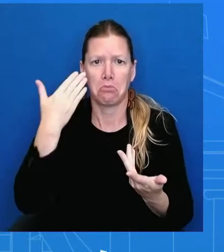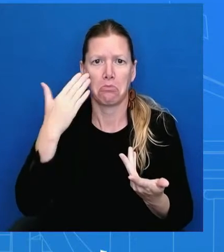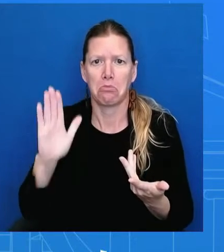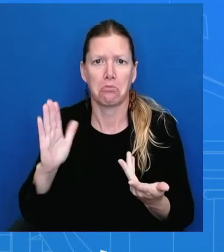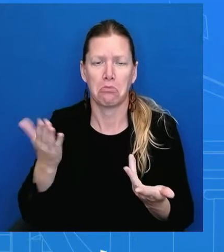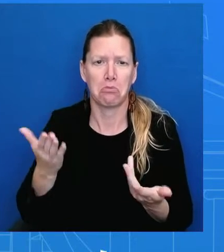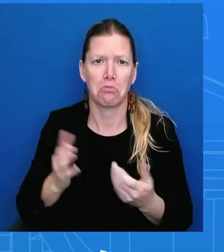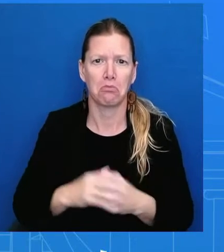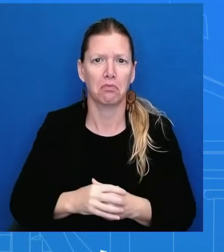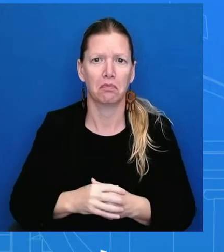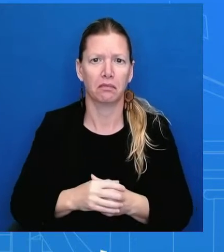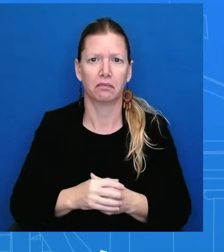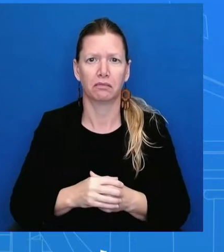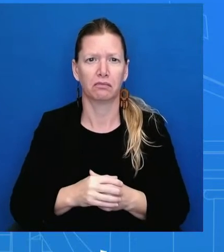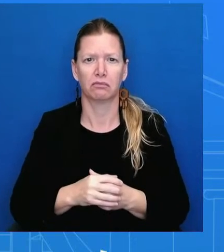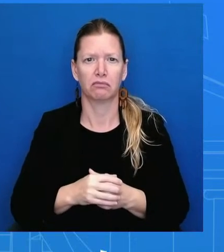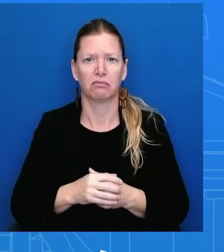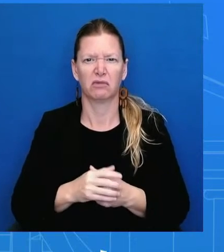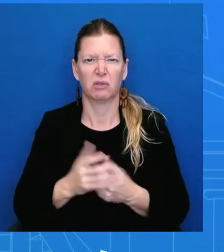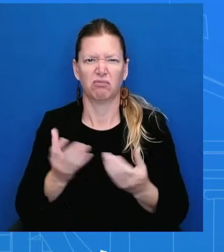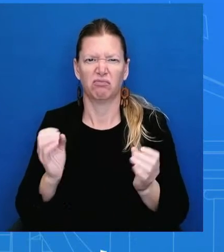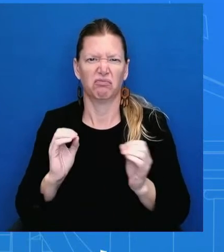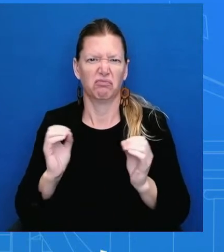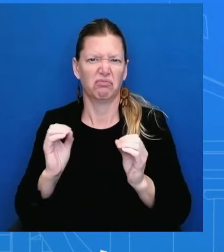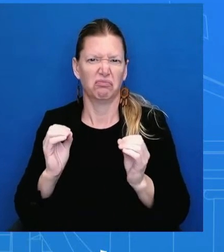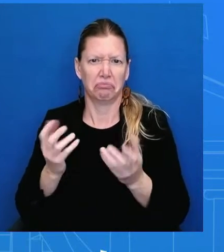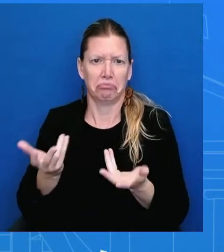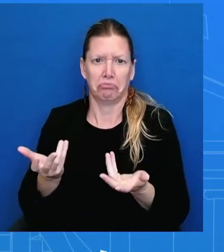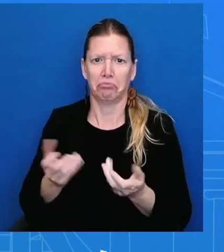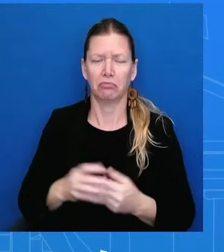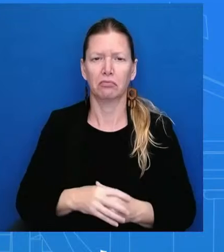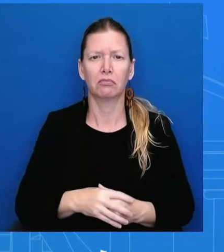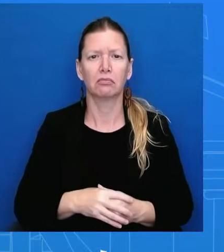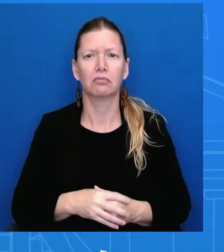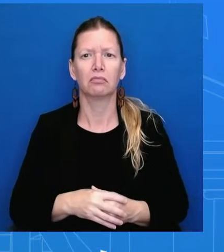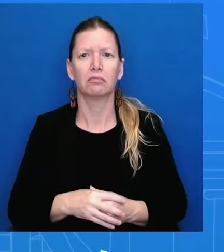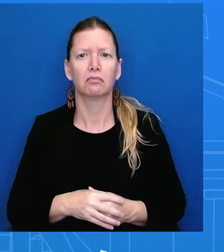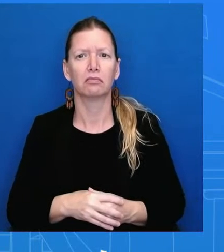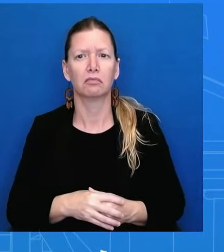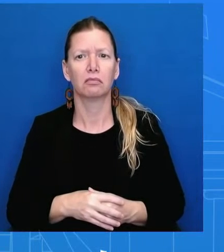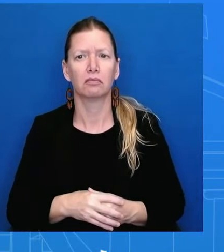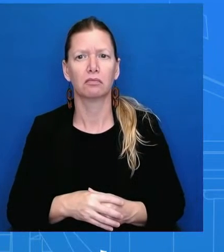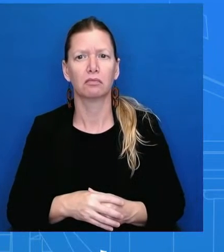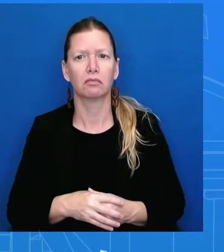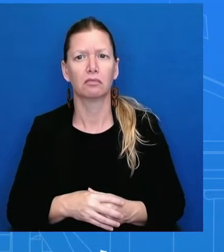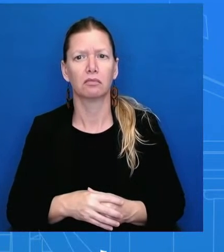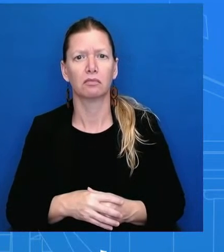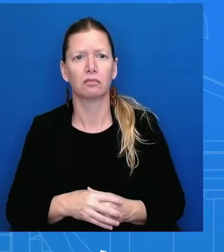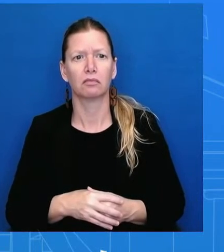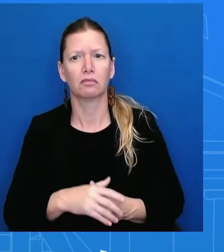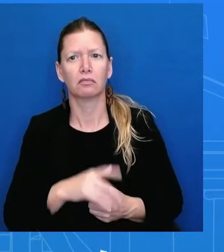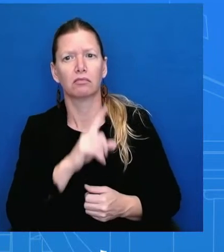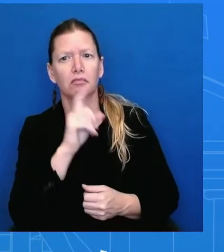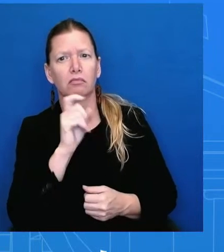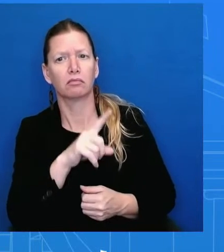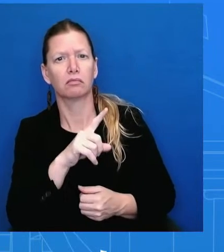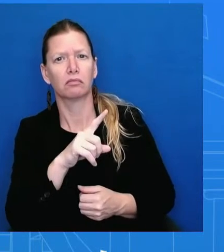who gathered reporters a couple of years ago with concerns about democracy here? Mr. Kirby: They -- they might be talking to you all,